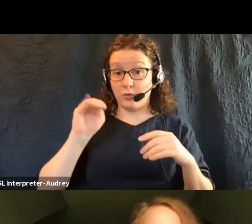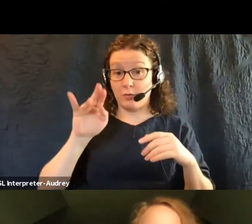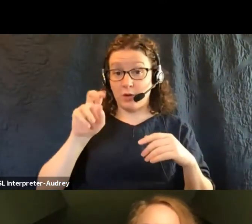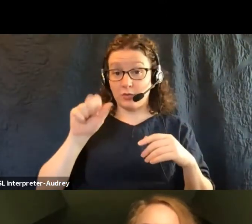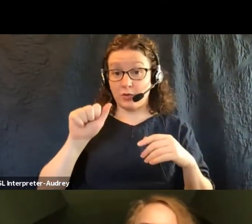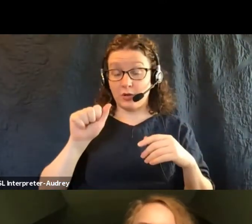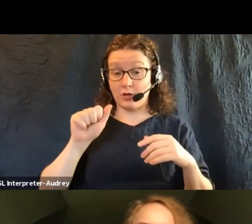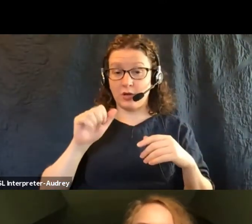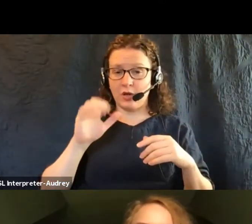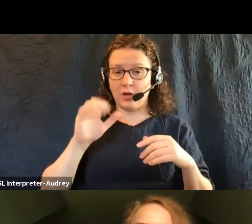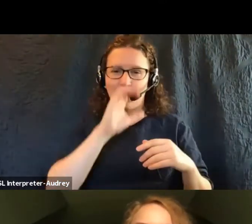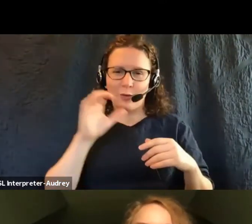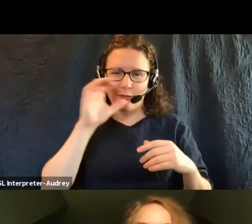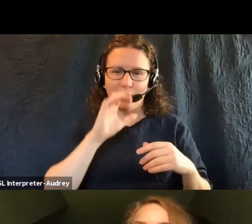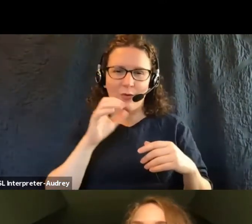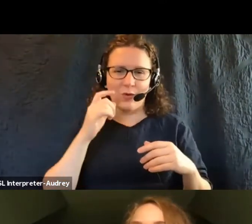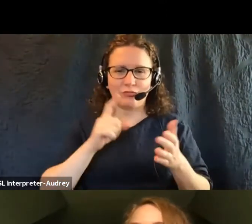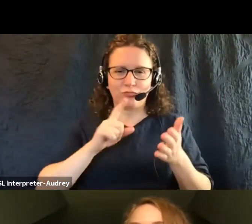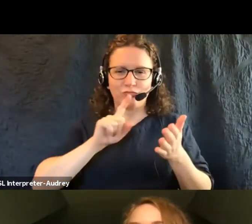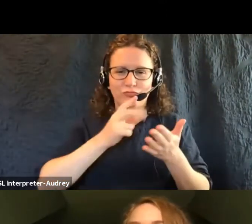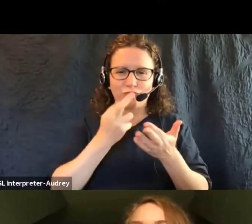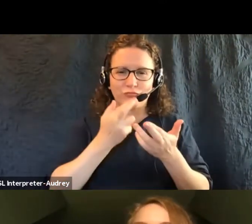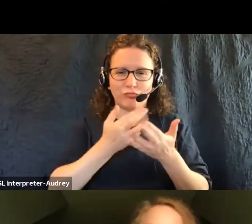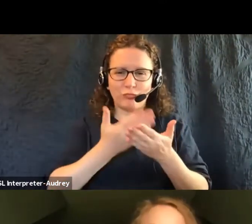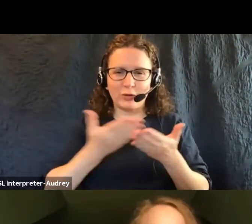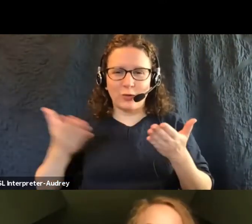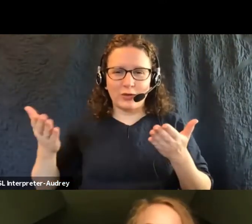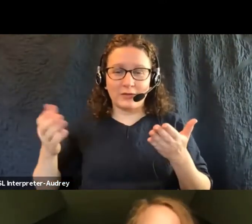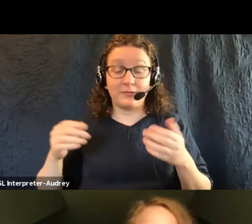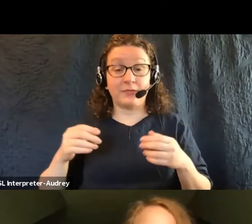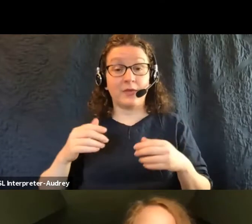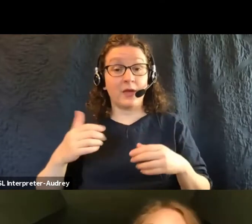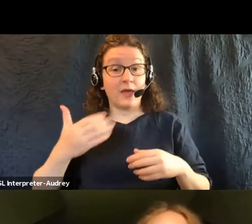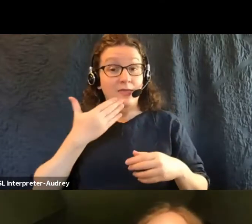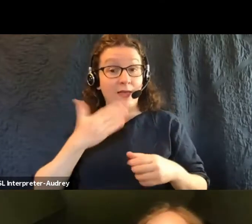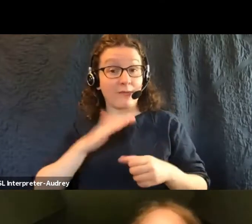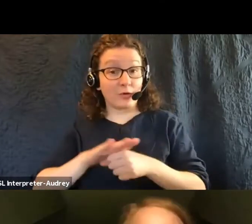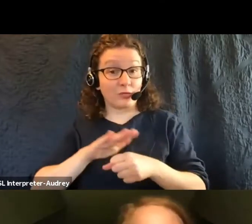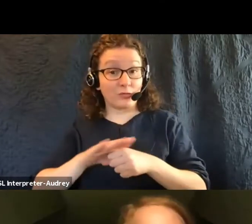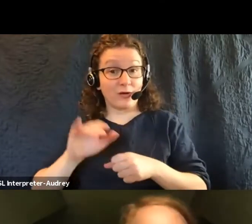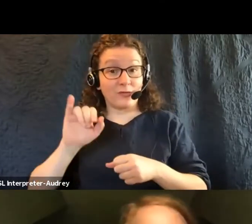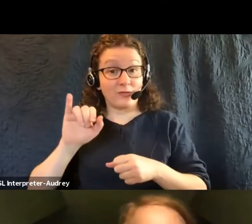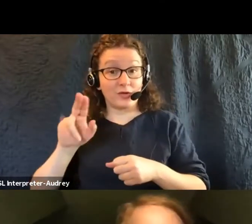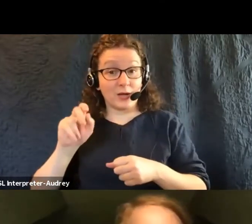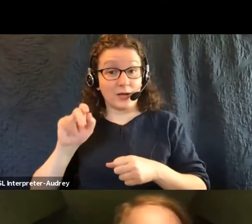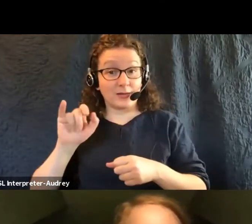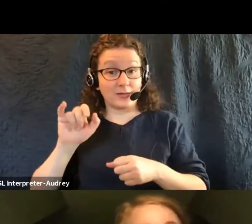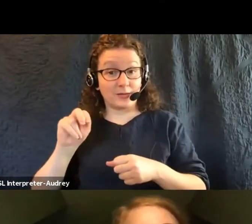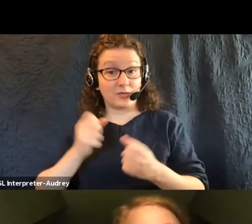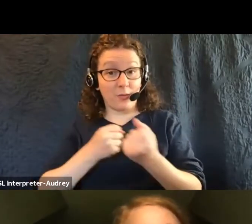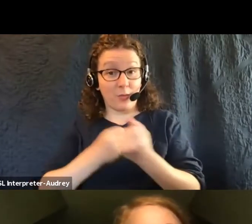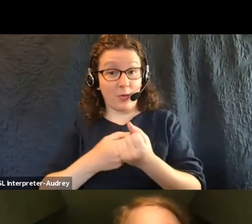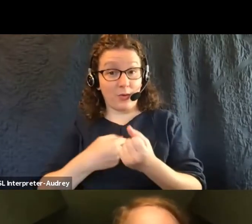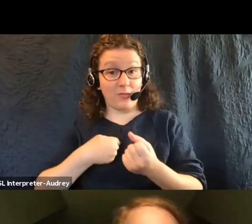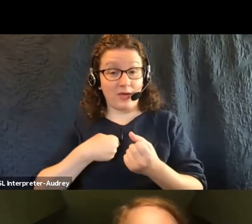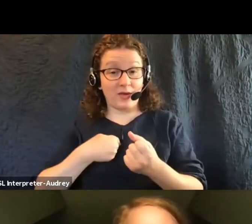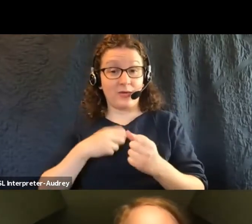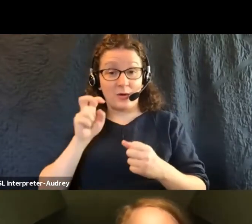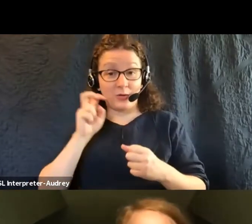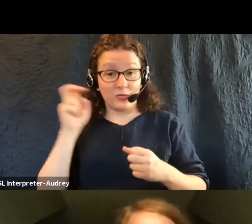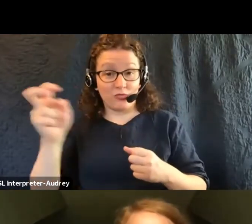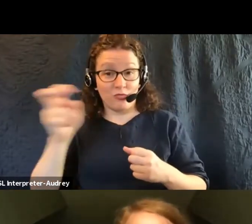I was thankful enough to have Justin support me through my travel experiences in Berlin,